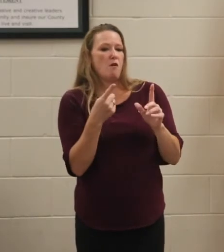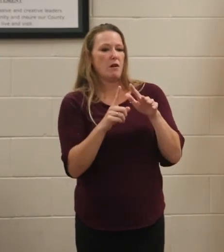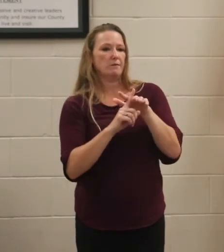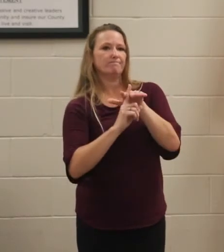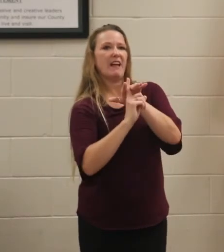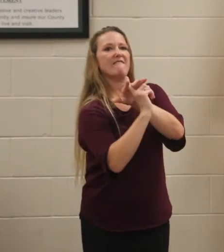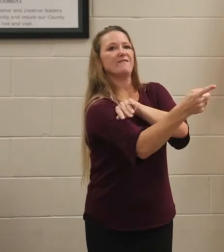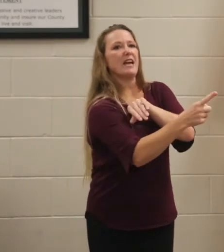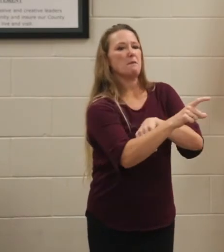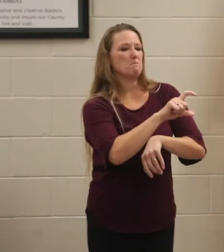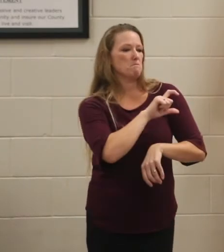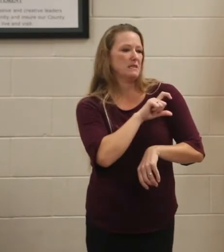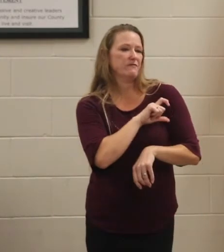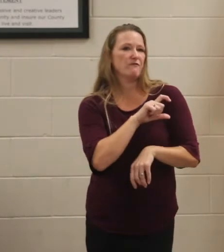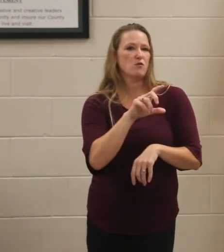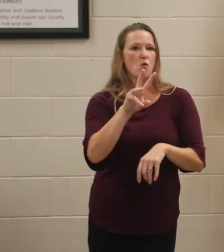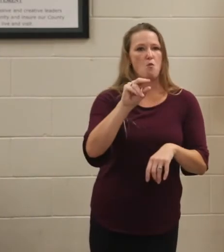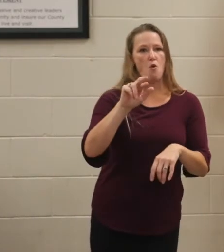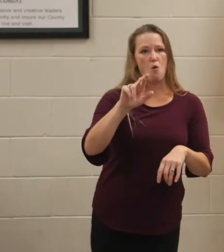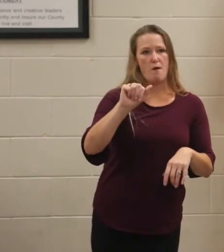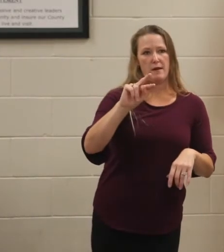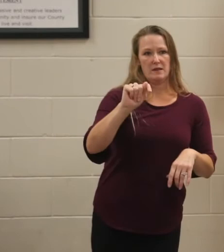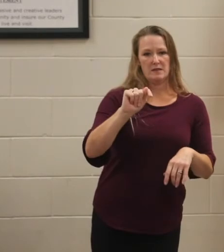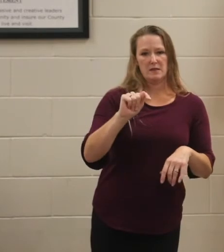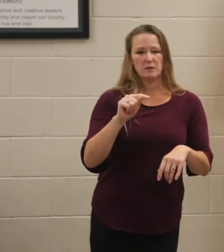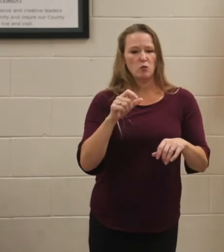out of the city of Paso Robles by the Paso Robles police department.